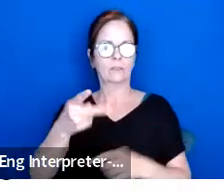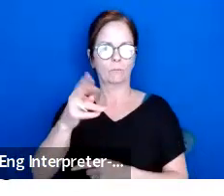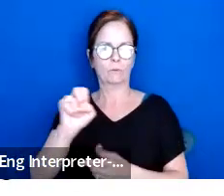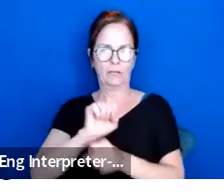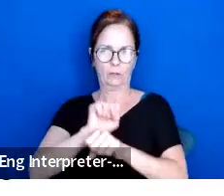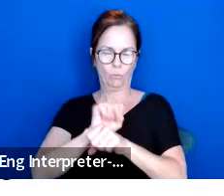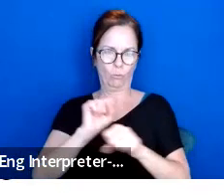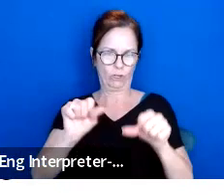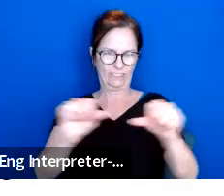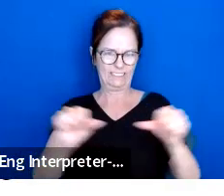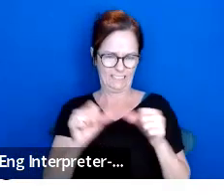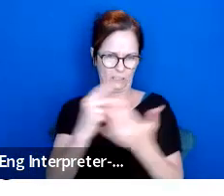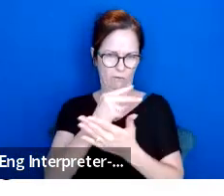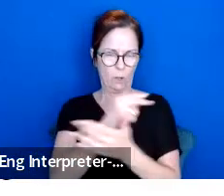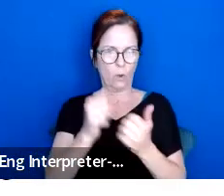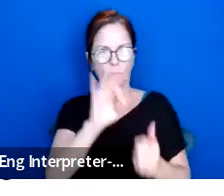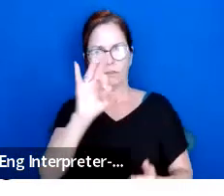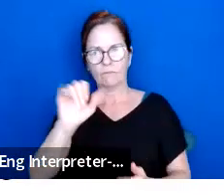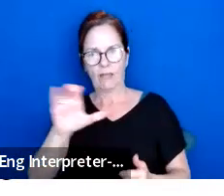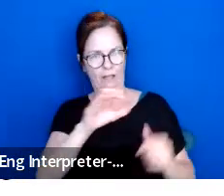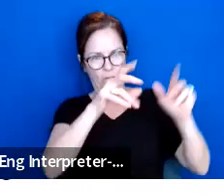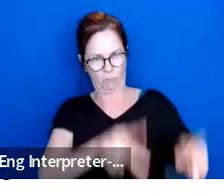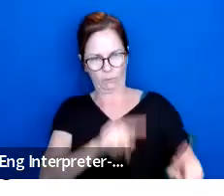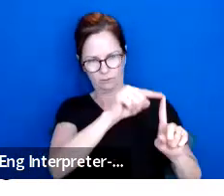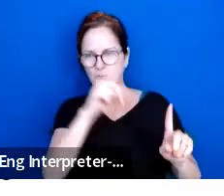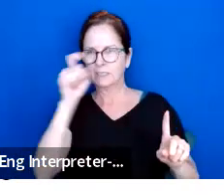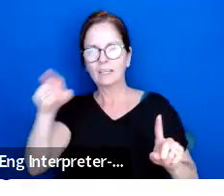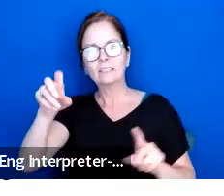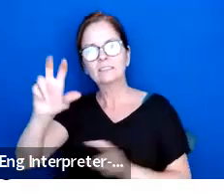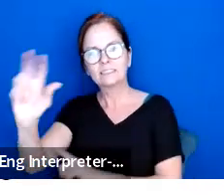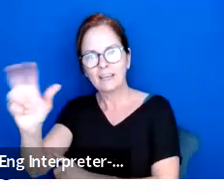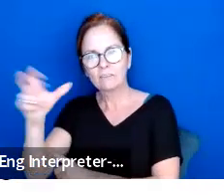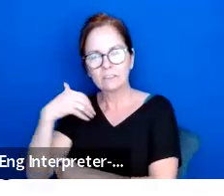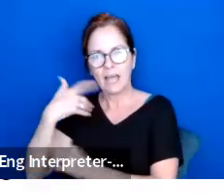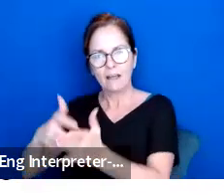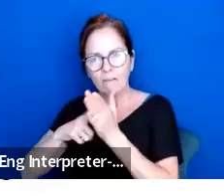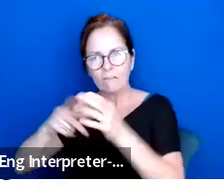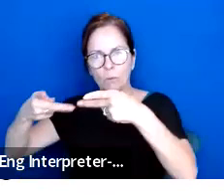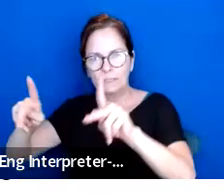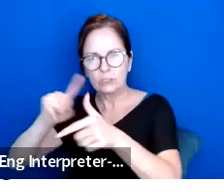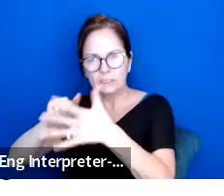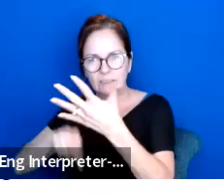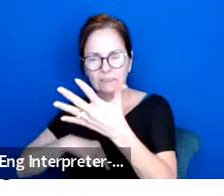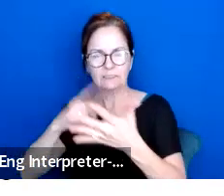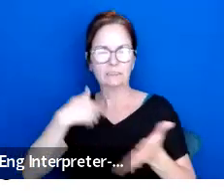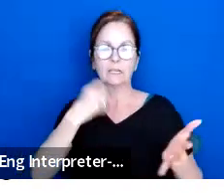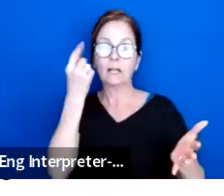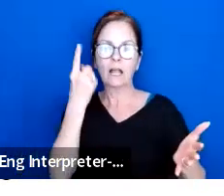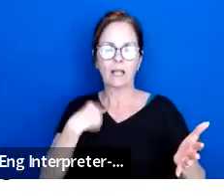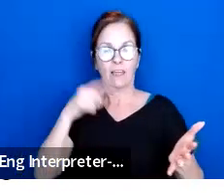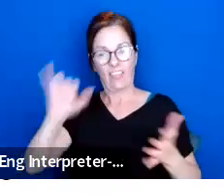The faculty member because of the permissions. These are hiccups. That, are caused by Canvas and not the instructor.